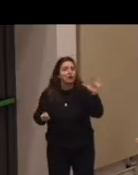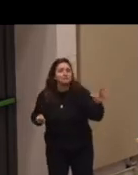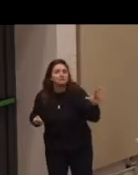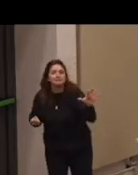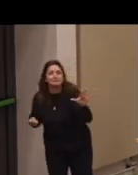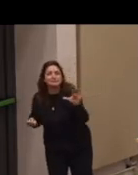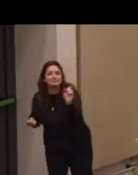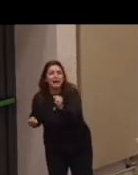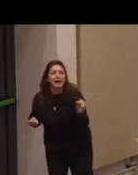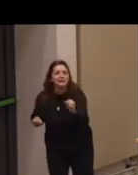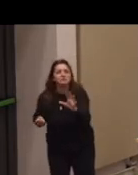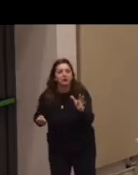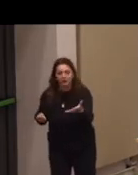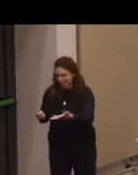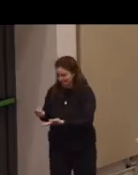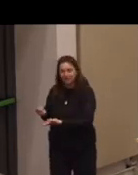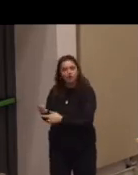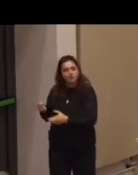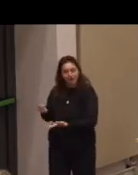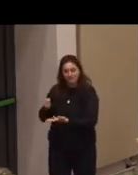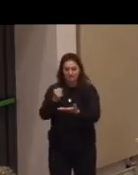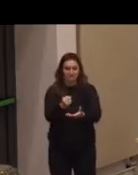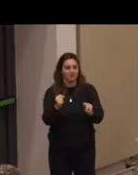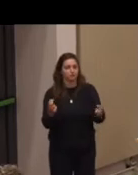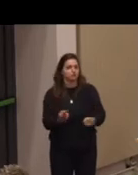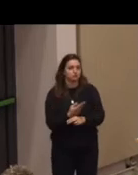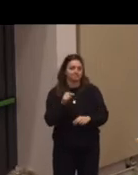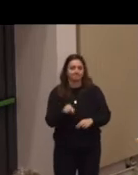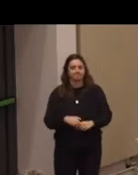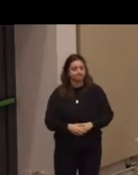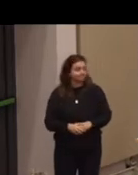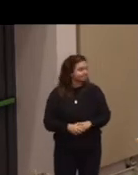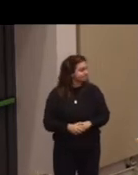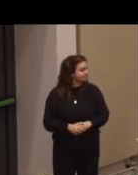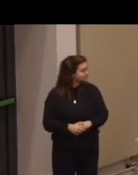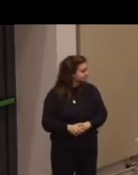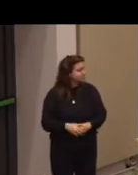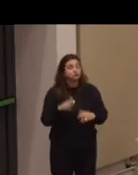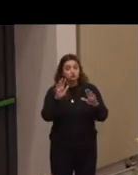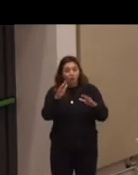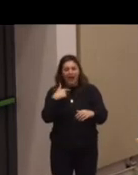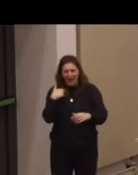I will stop there, I will be sharing these videos, and a few other resources with you,